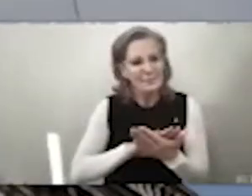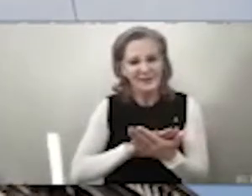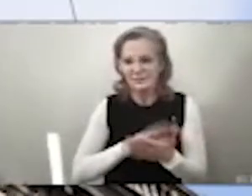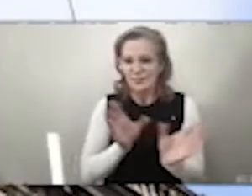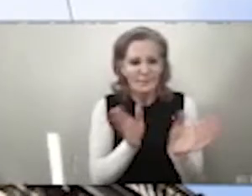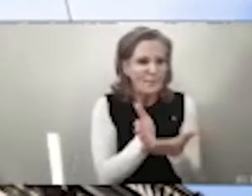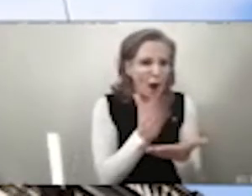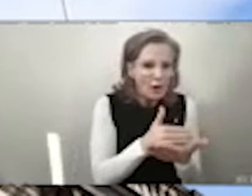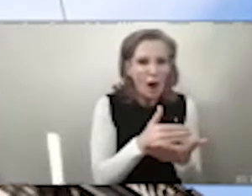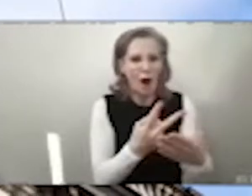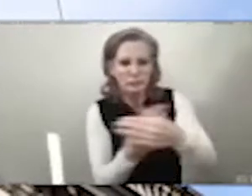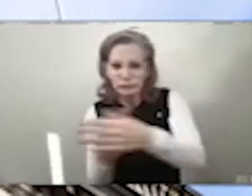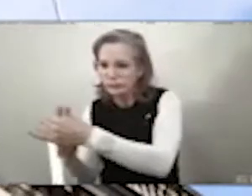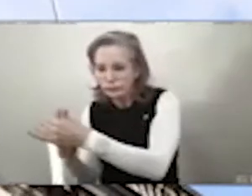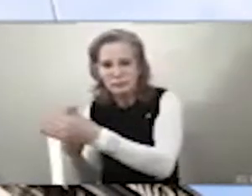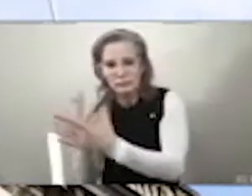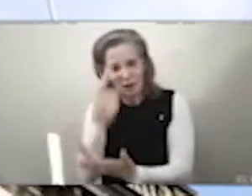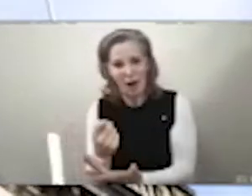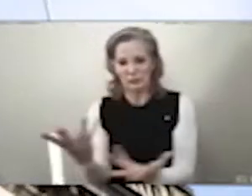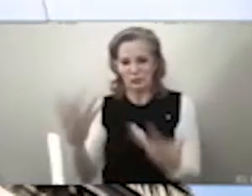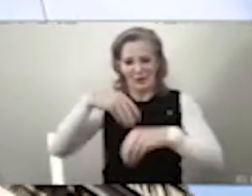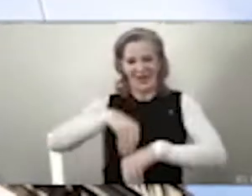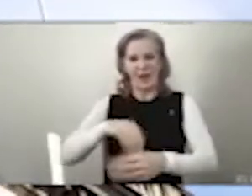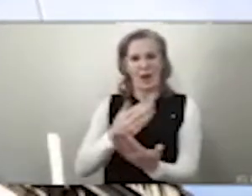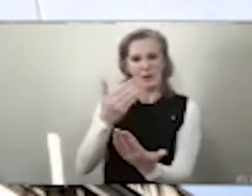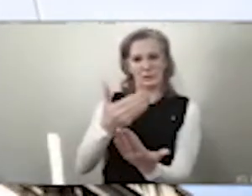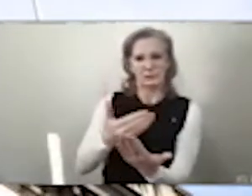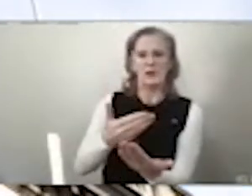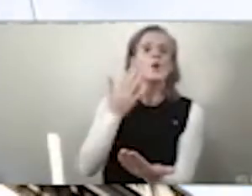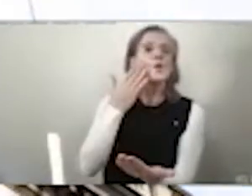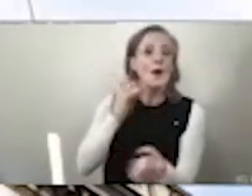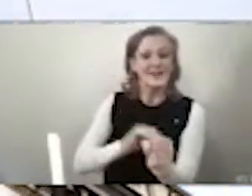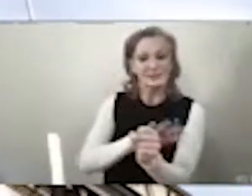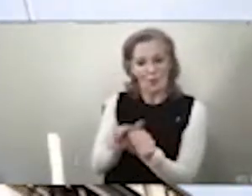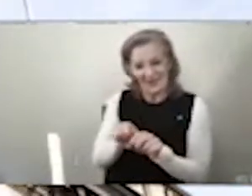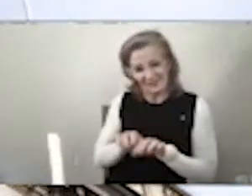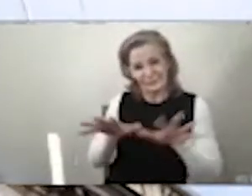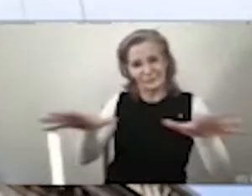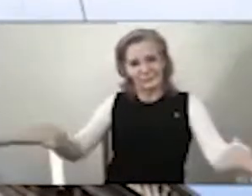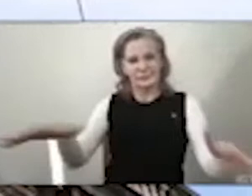In spring 2020, as the pandemic took hold, RSE moved swiftly to establish the Post-Covid Futures